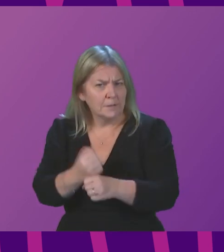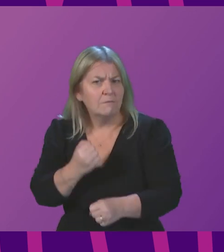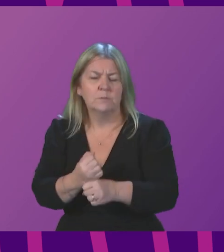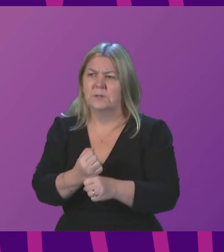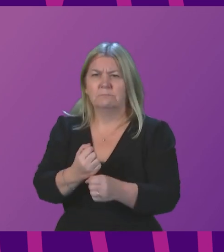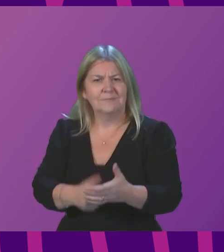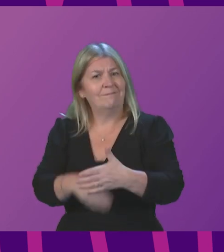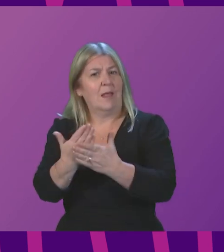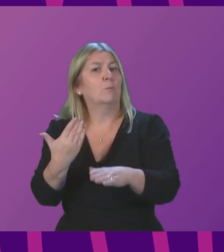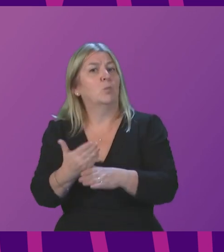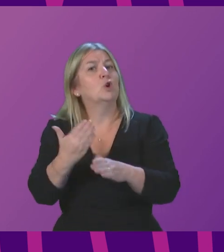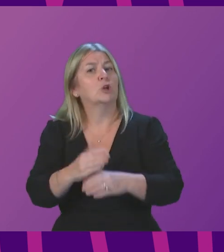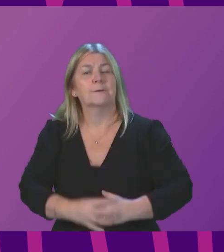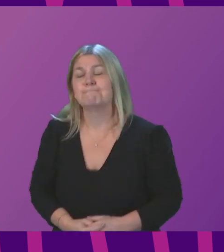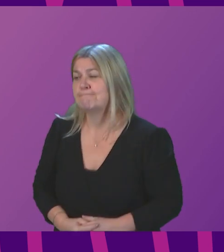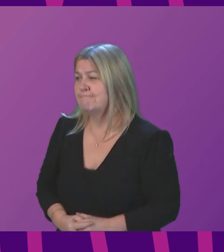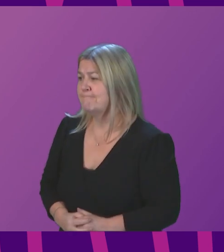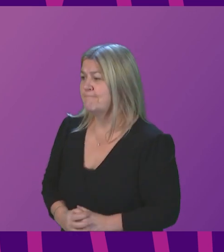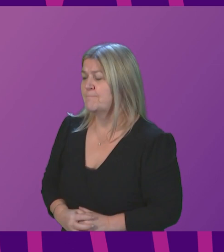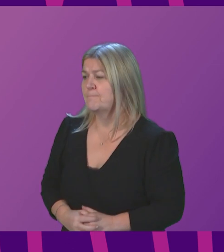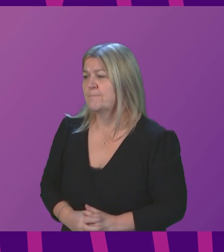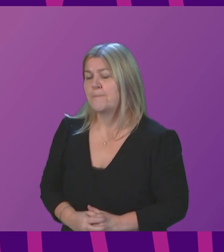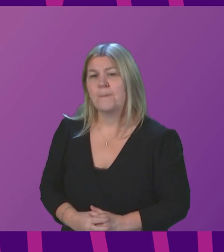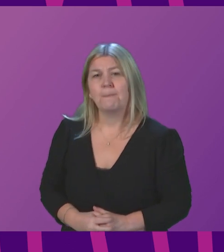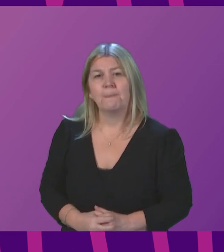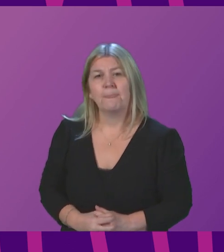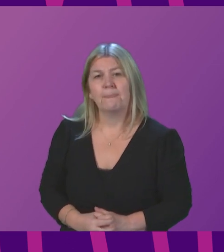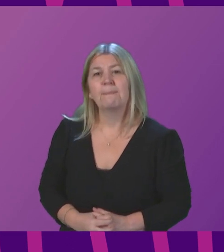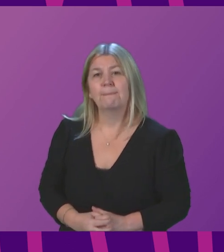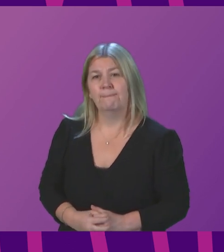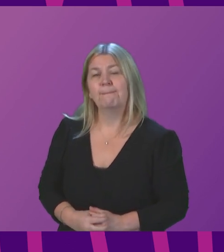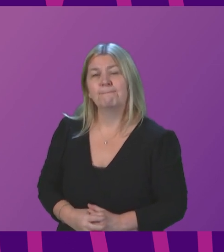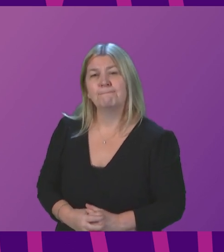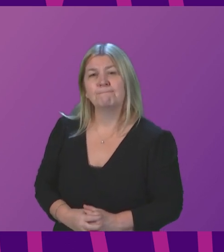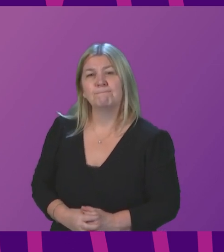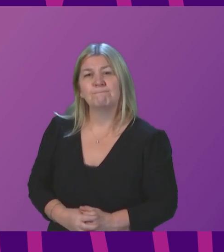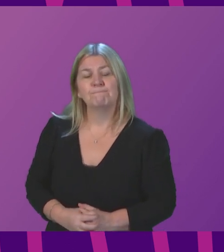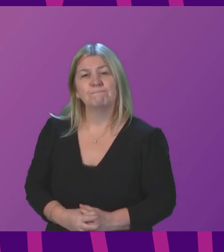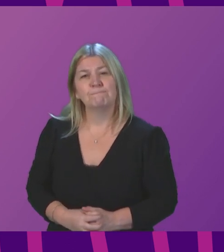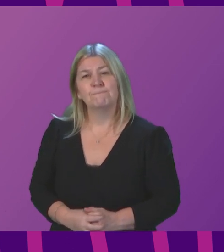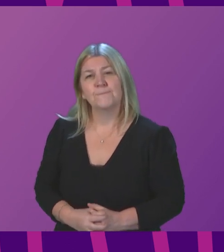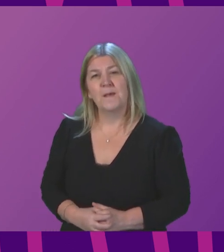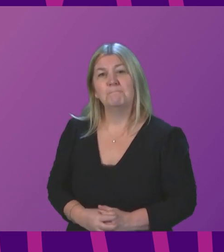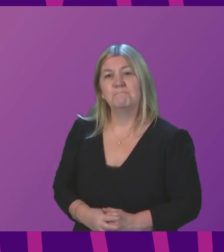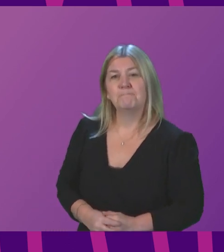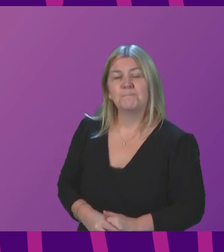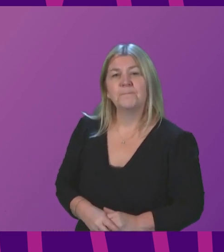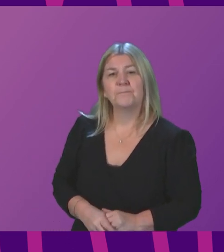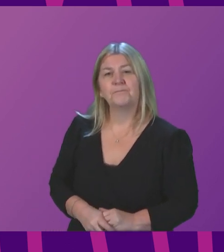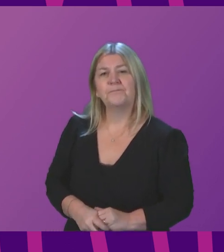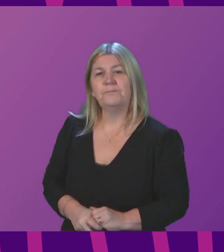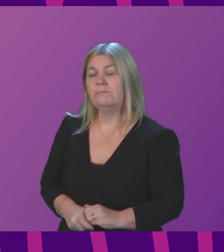work that I set out in my initial answer.